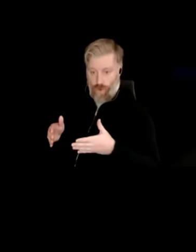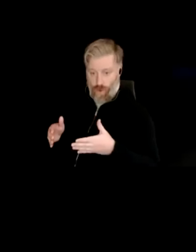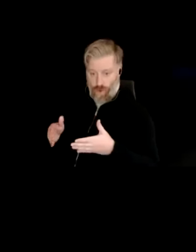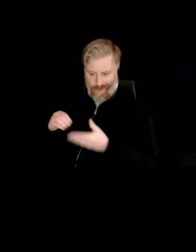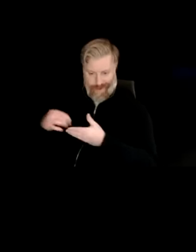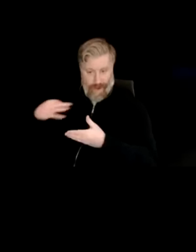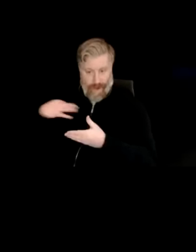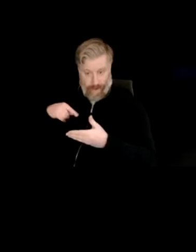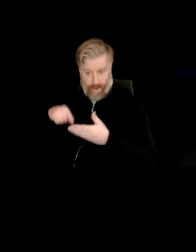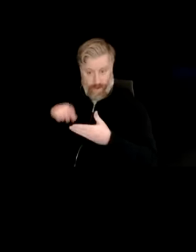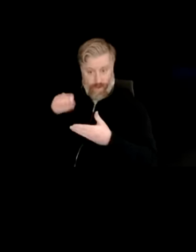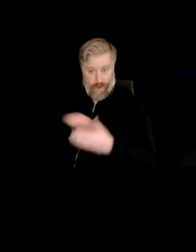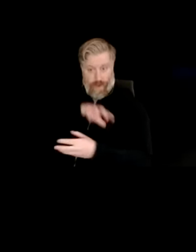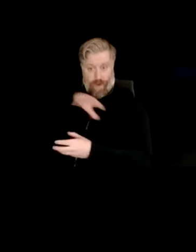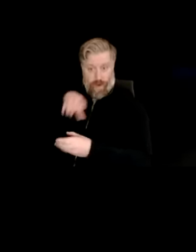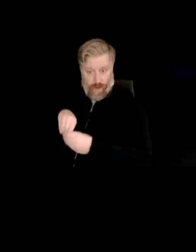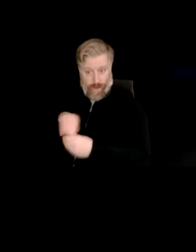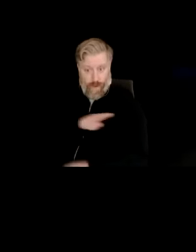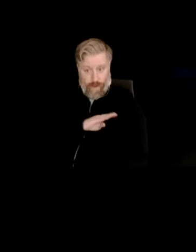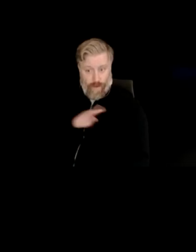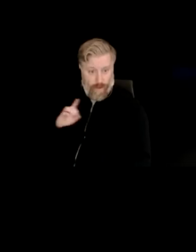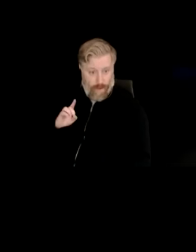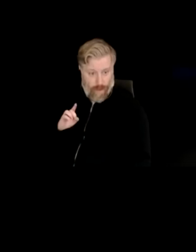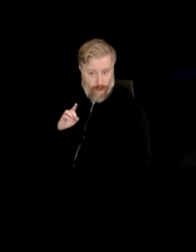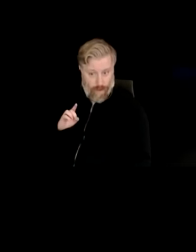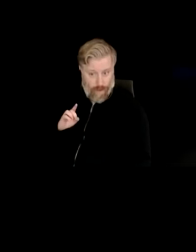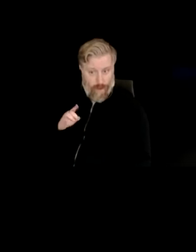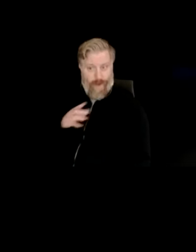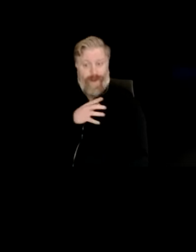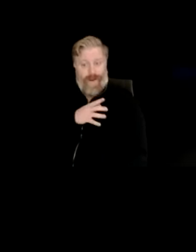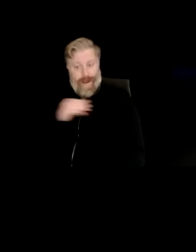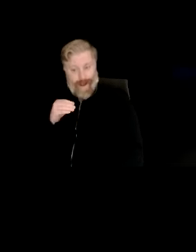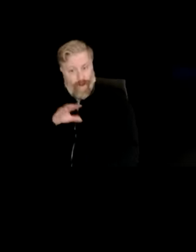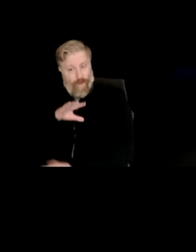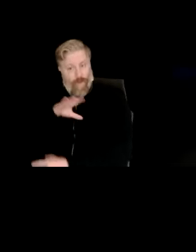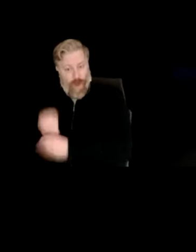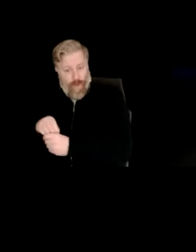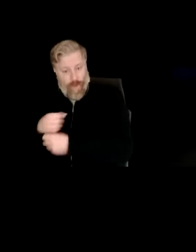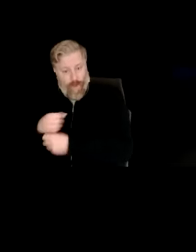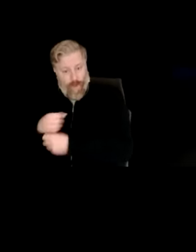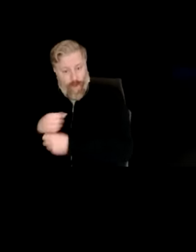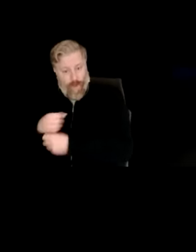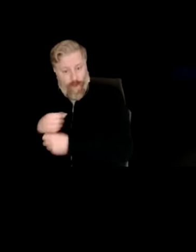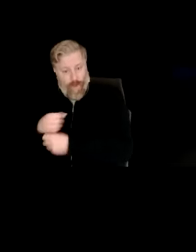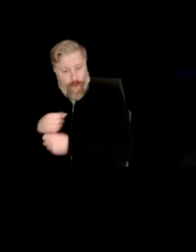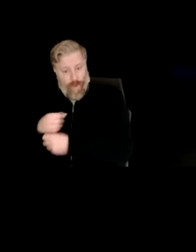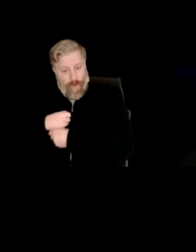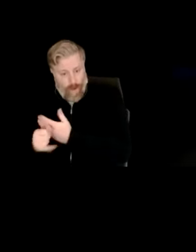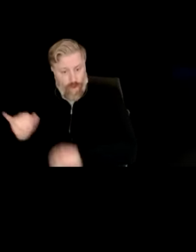can that include people who are working on the project and like advisory board, if you have that?